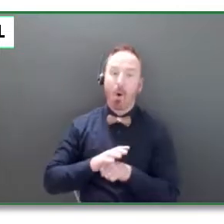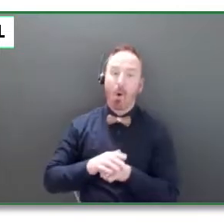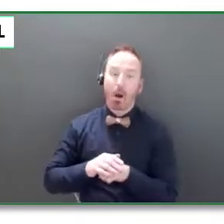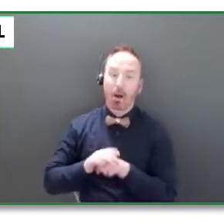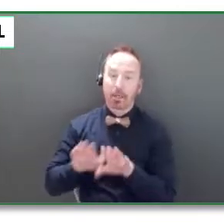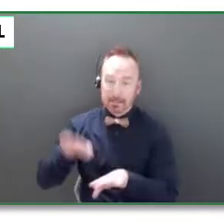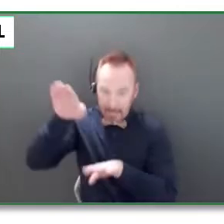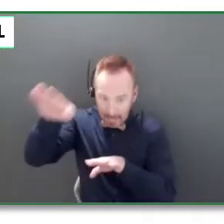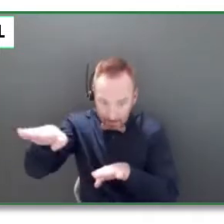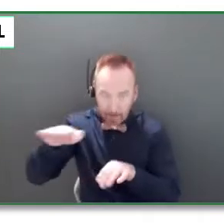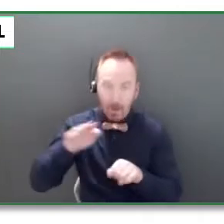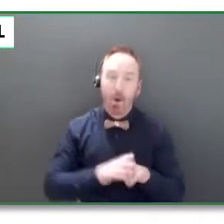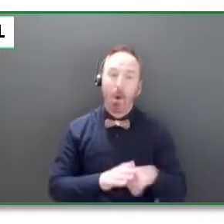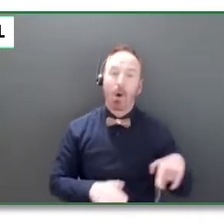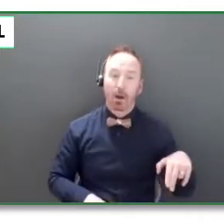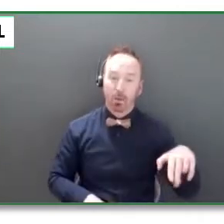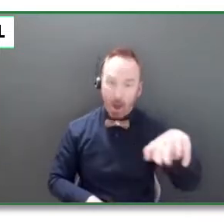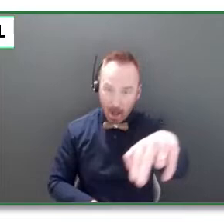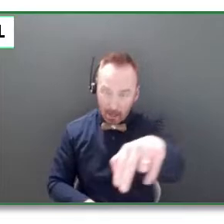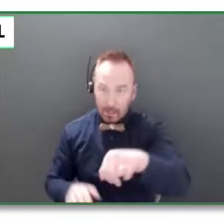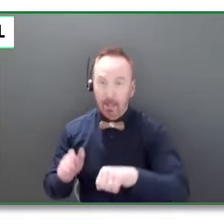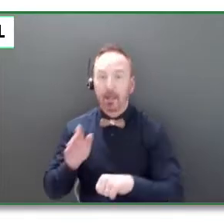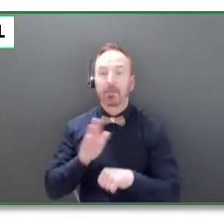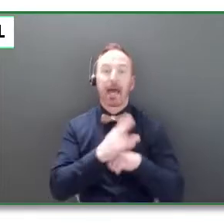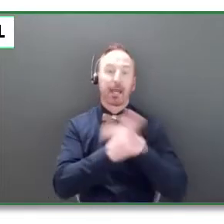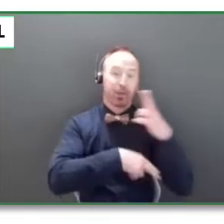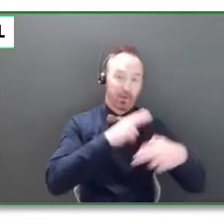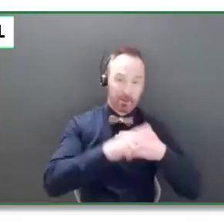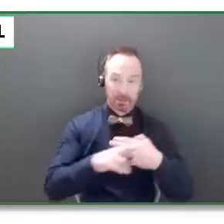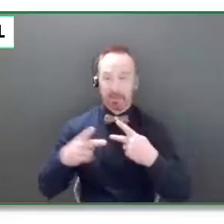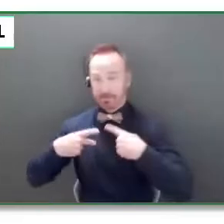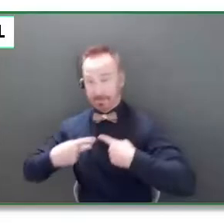design amalgamated. Next slide.